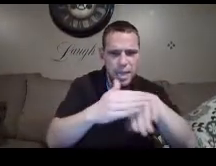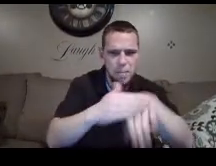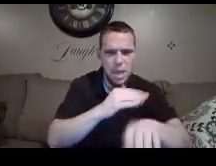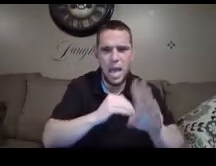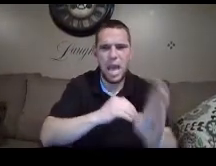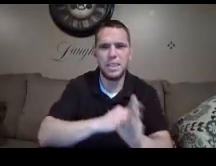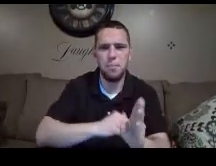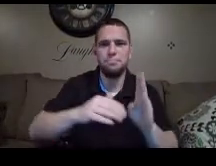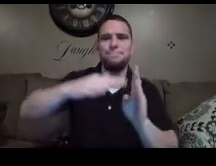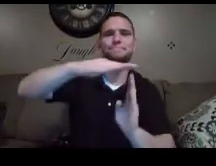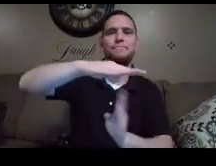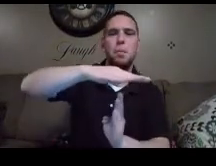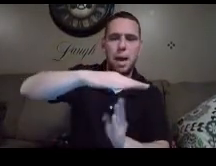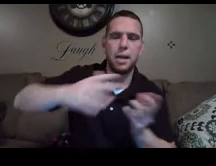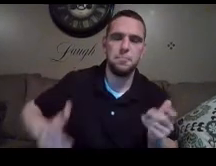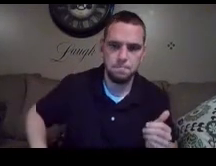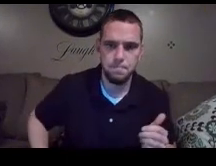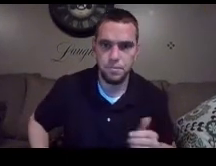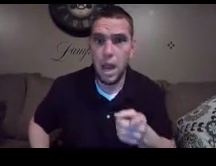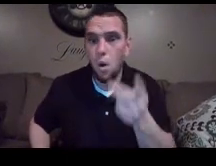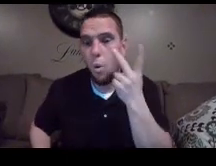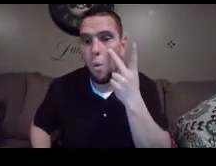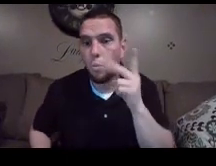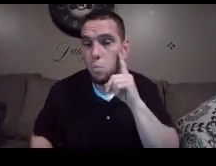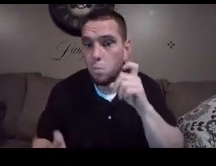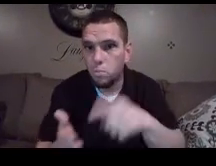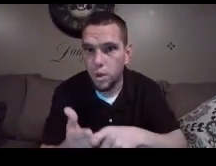So, I see that I have an error that says I'm missing alternative text.